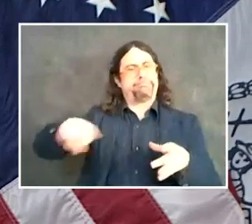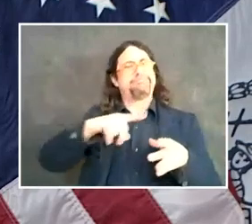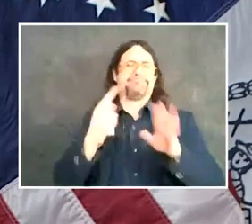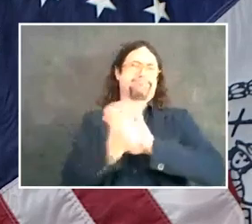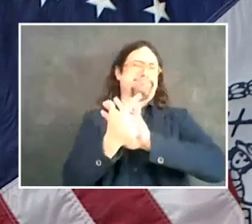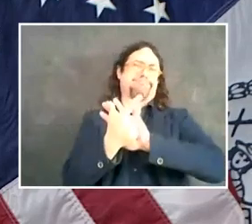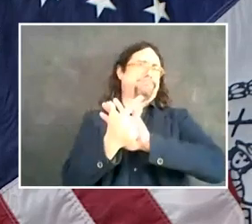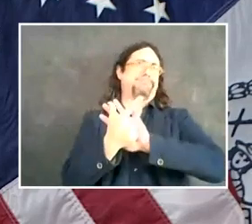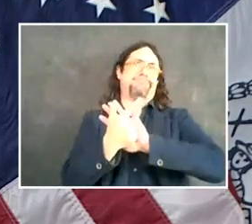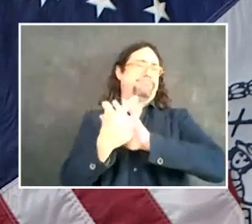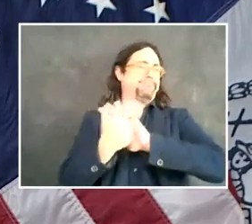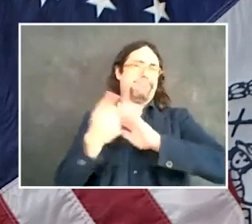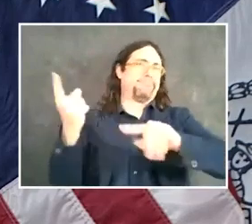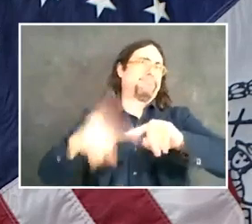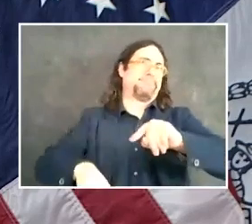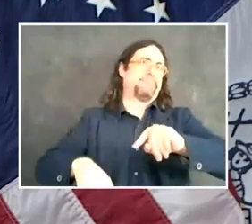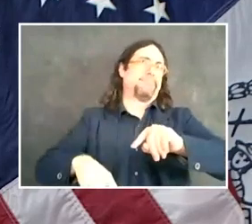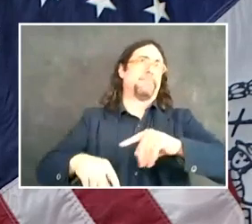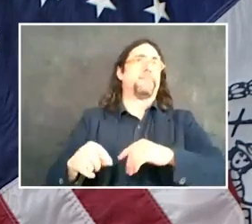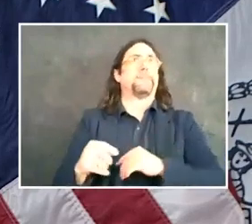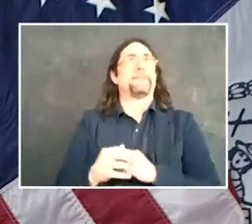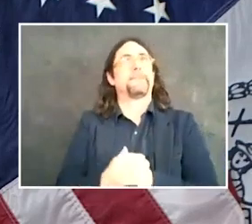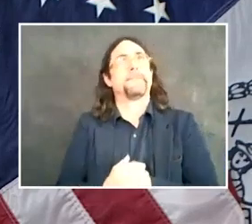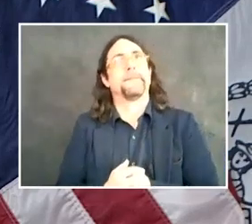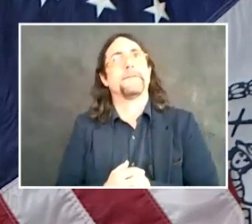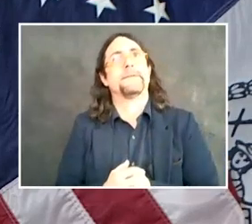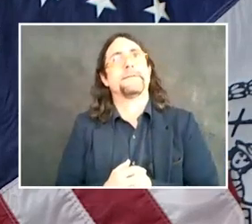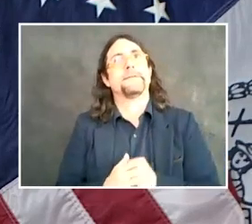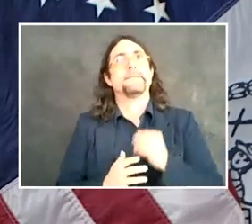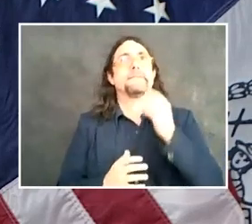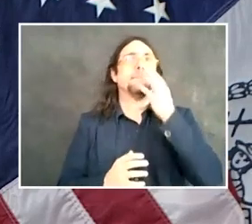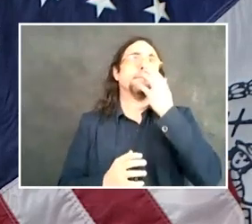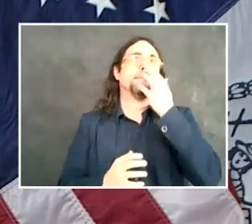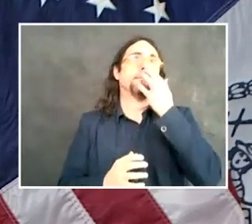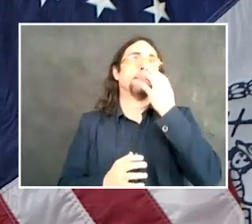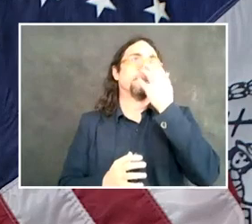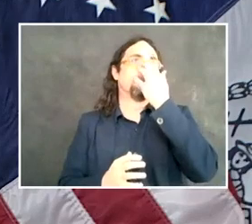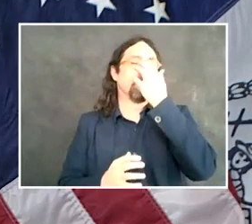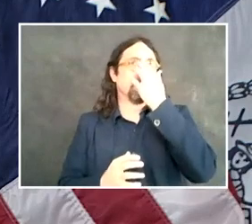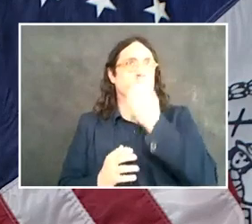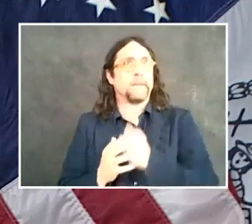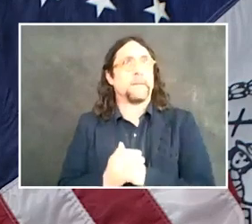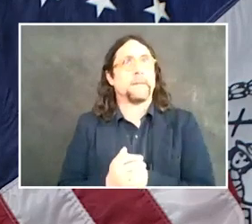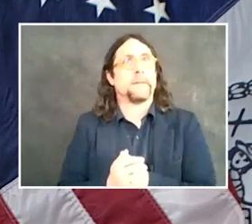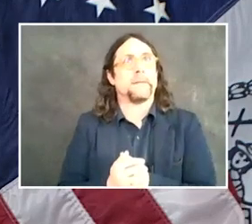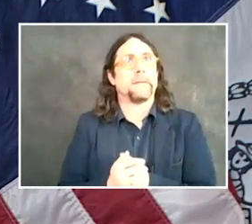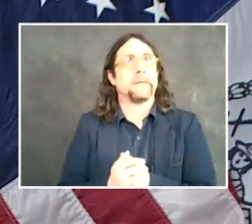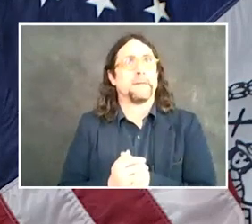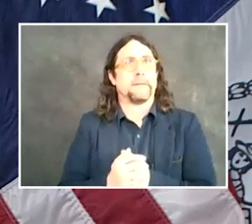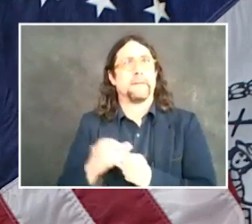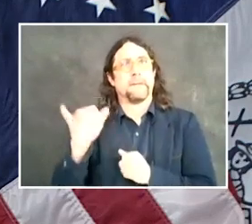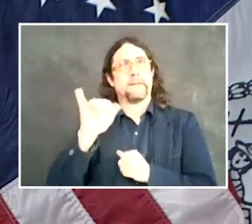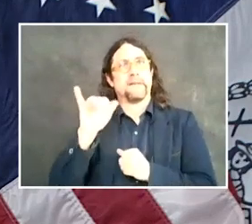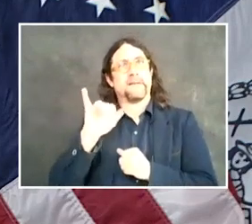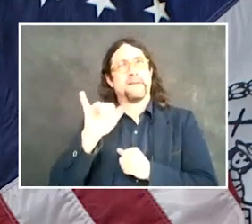WITH WHAT WE SAW LAST NIGHT IS ENTIRELY MISSING THE POINT.